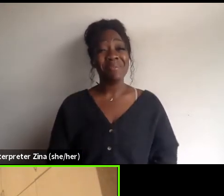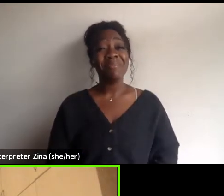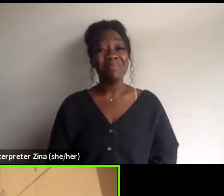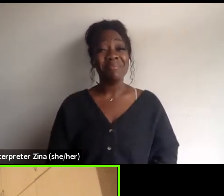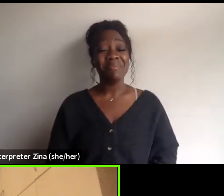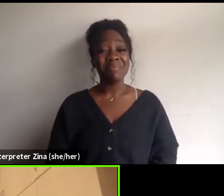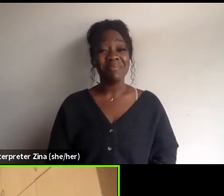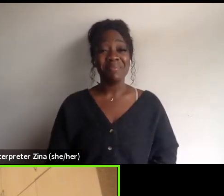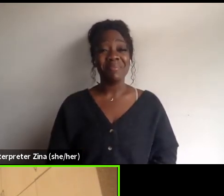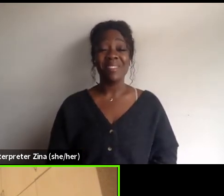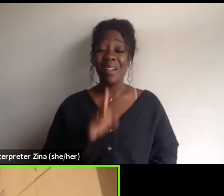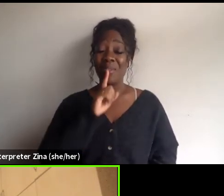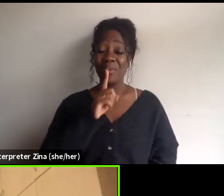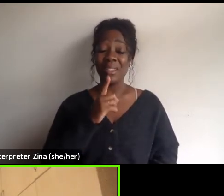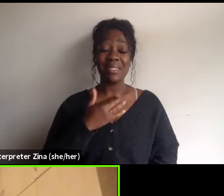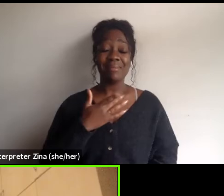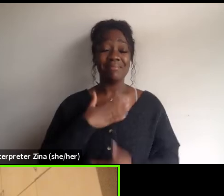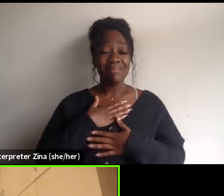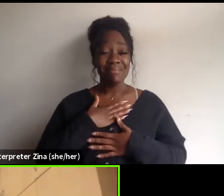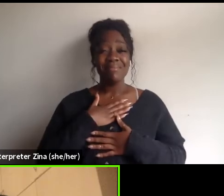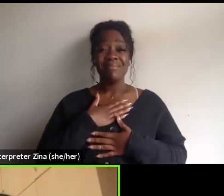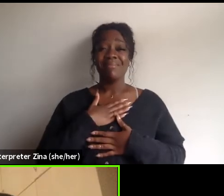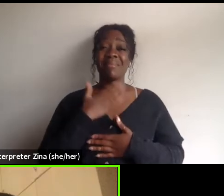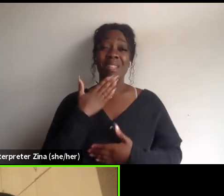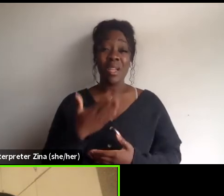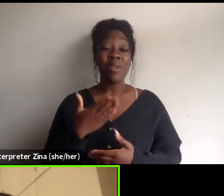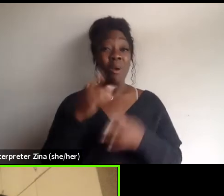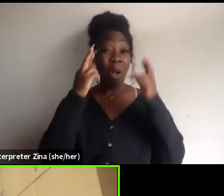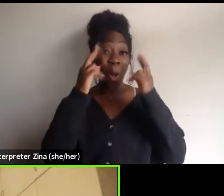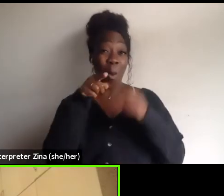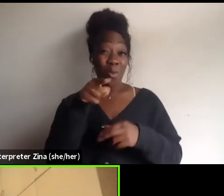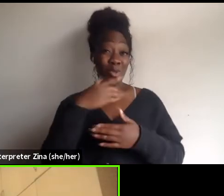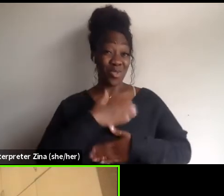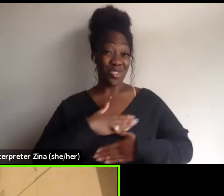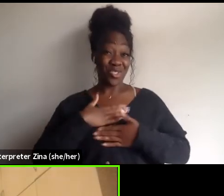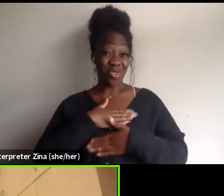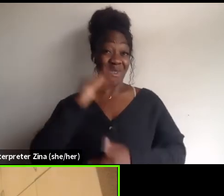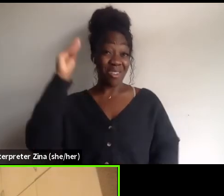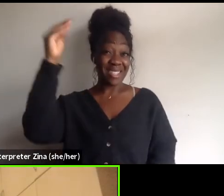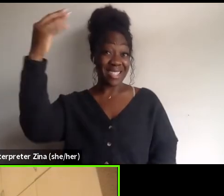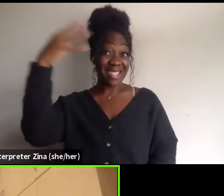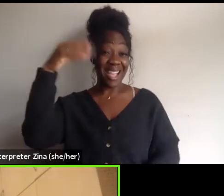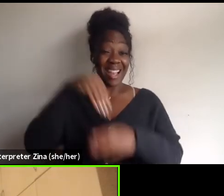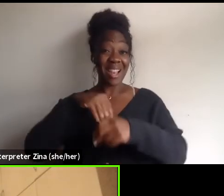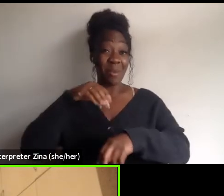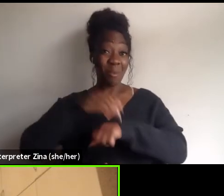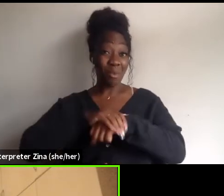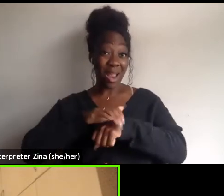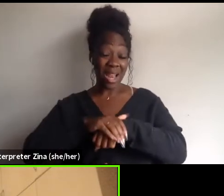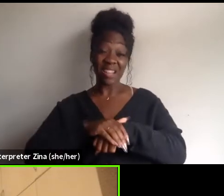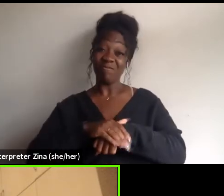Really, really appreciate it. And I hope you enjoy the sunshine in Virginia, we'll be coming to take it back very soon,